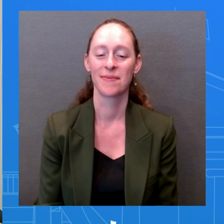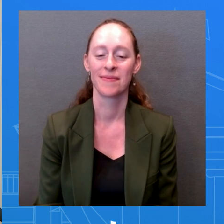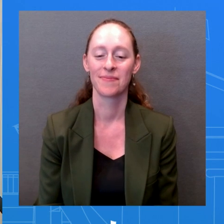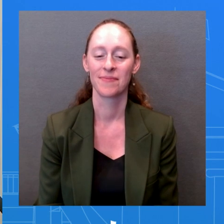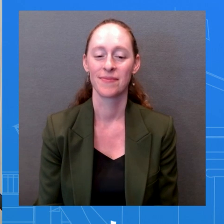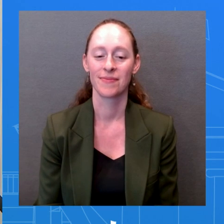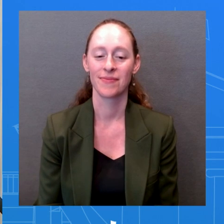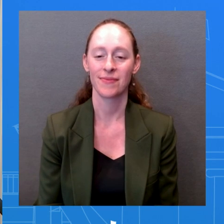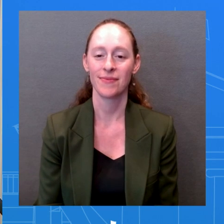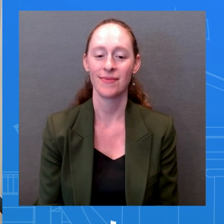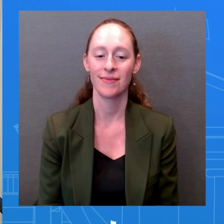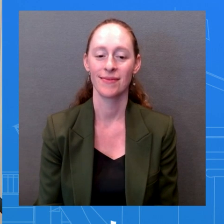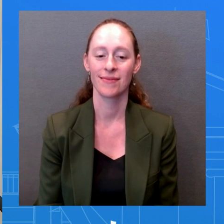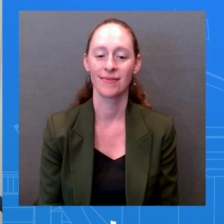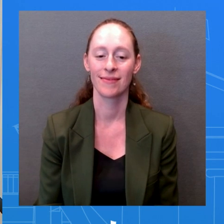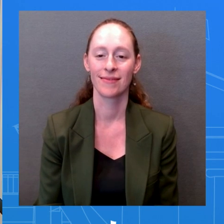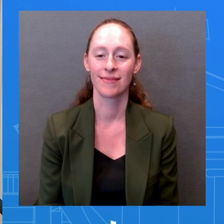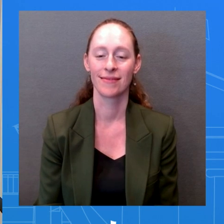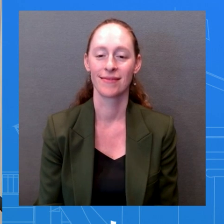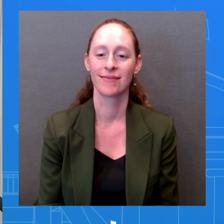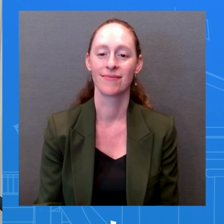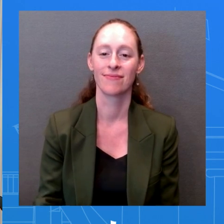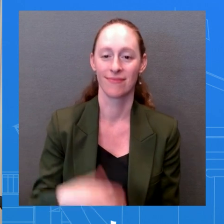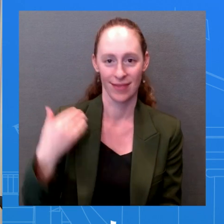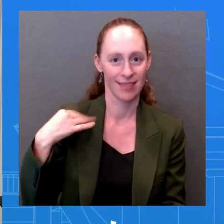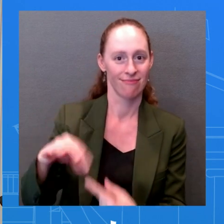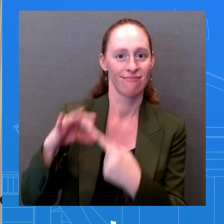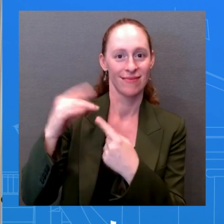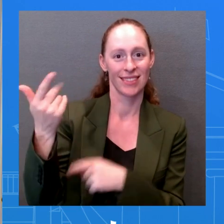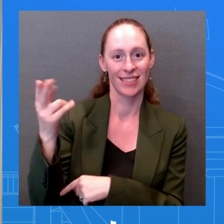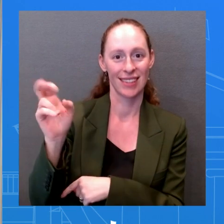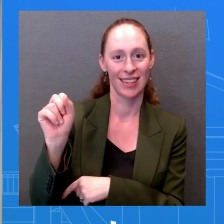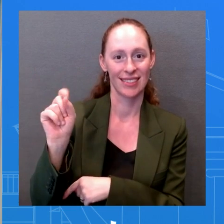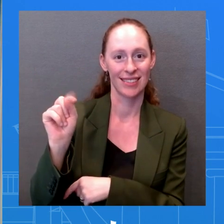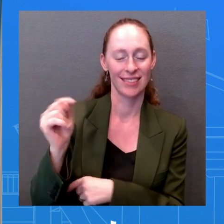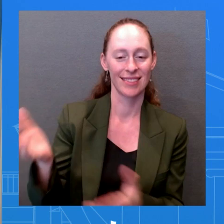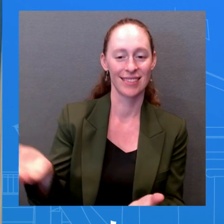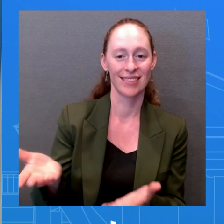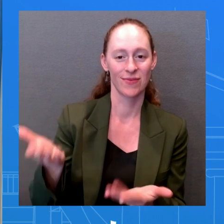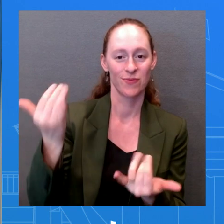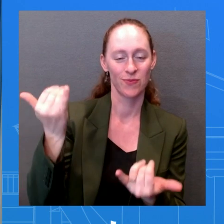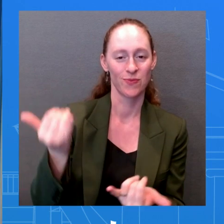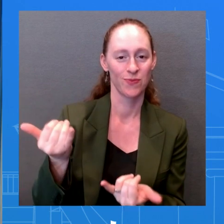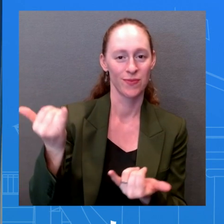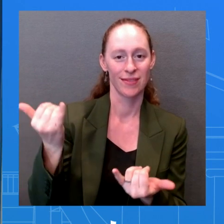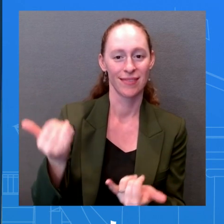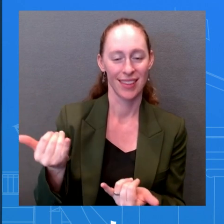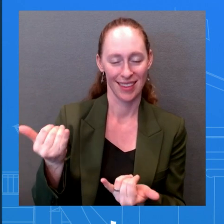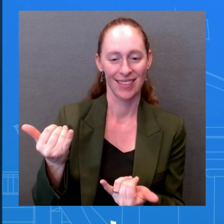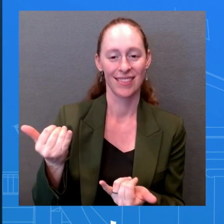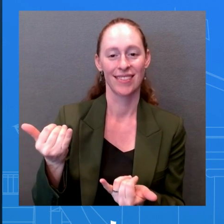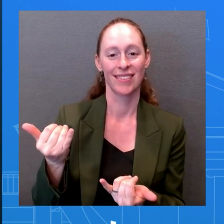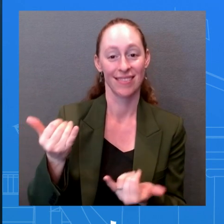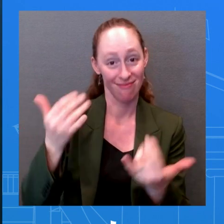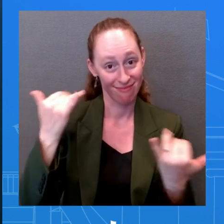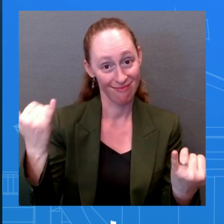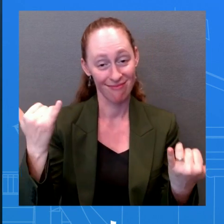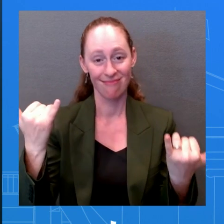To kick off the Hispanic Heritage Month, I have with me today -- joining me is Luisana Pérez.